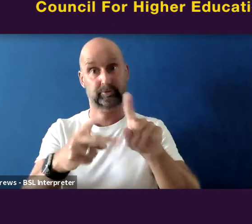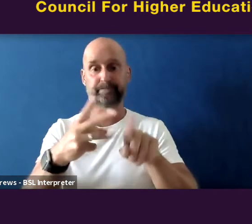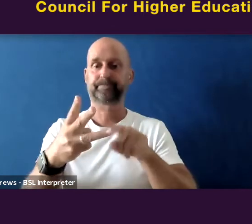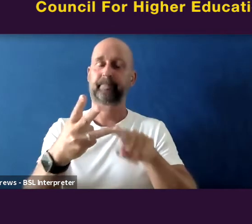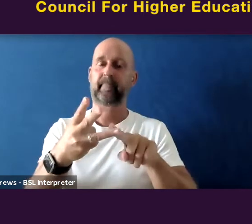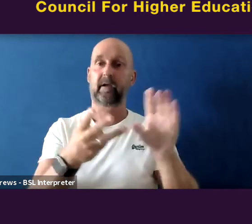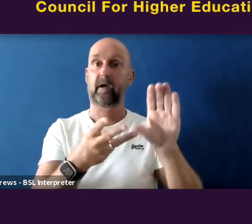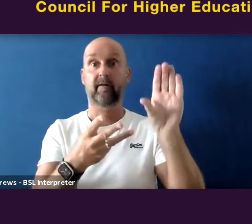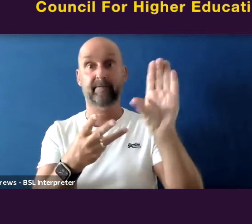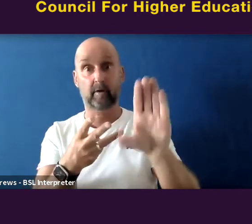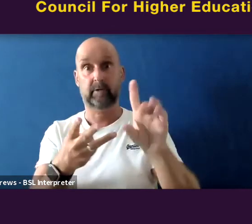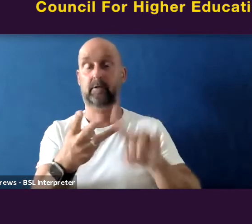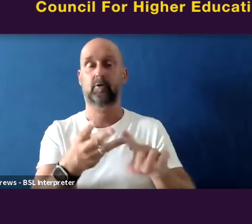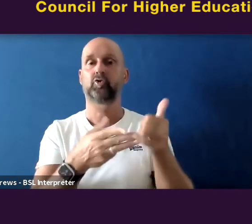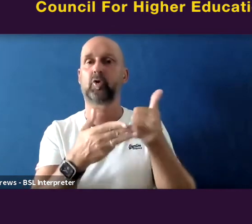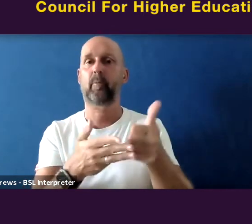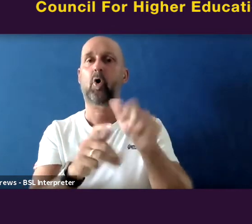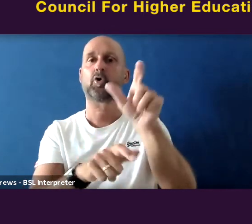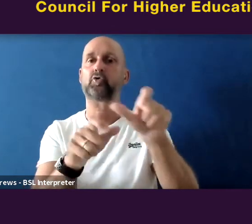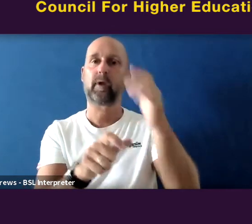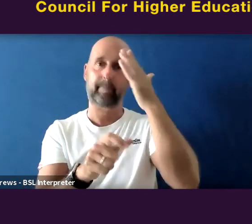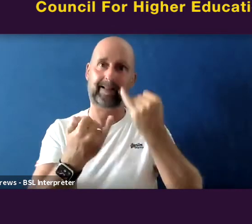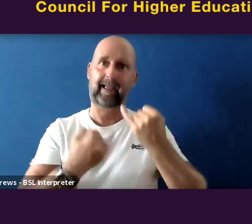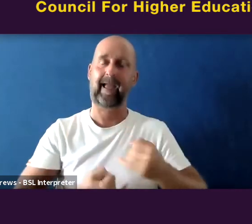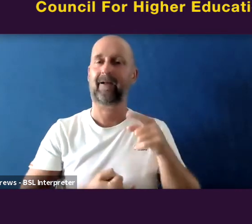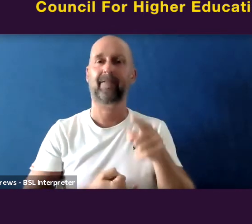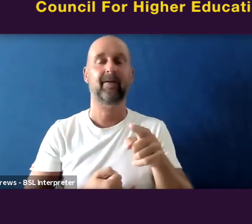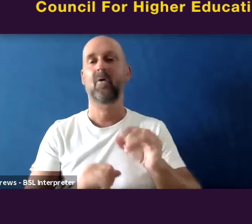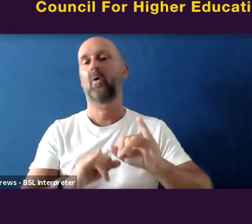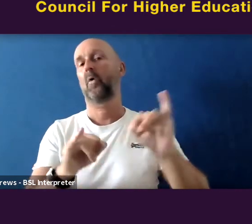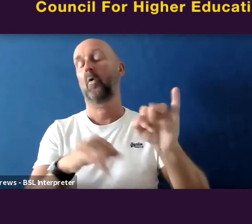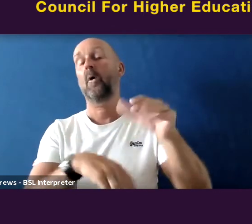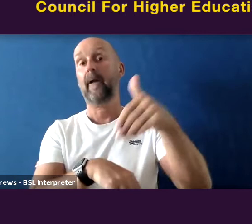to support student mental health, which has been seriously affected in the pandemic.